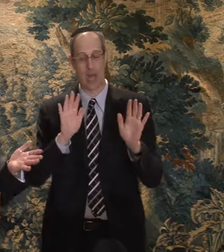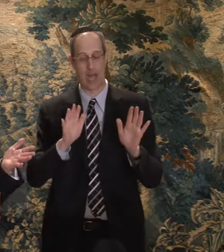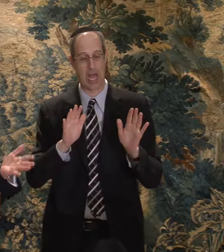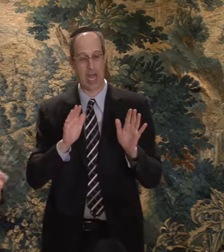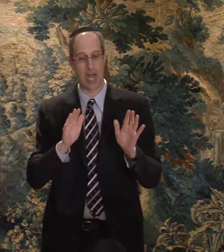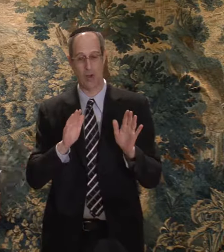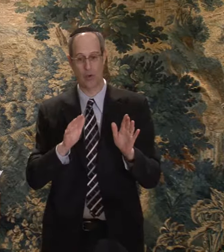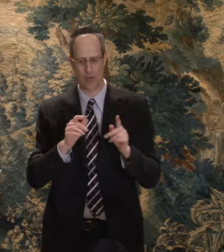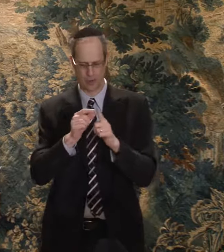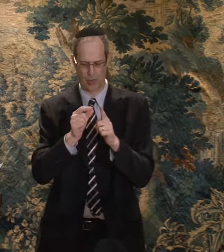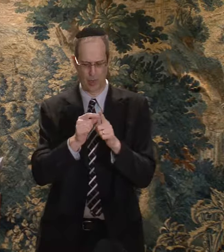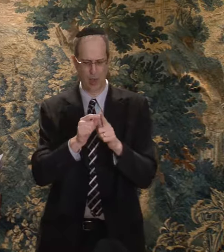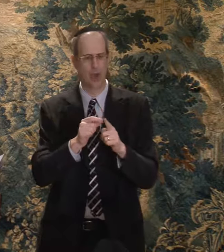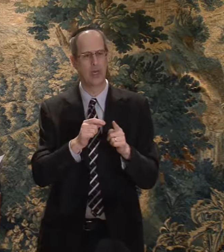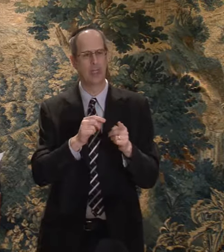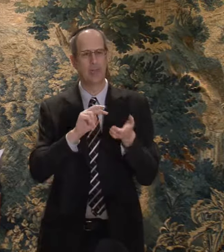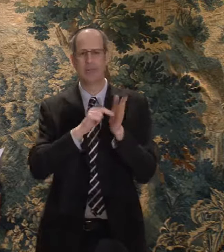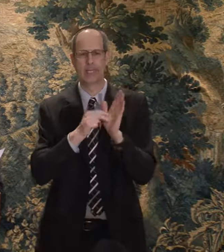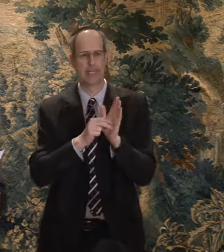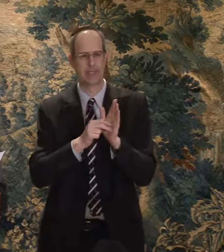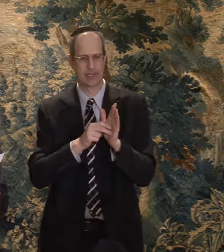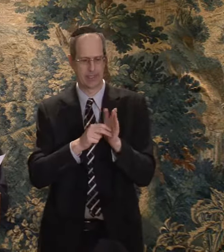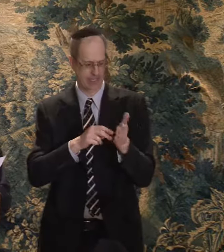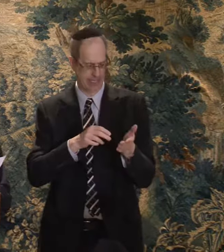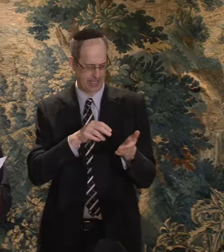this word was frightened with him the way he writes in the series Shalom he